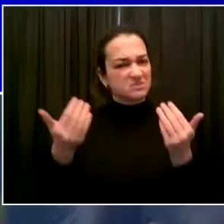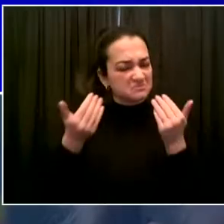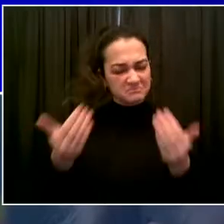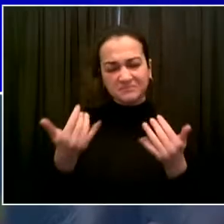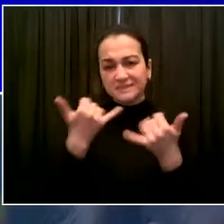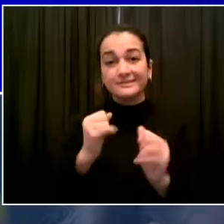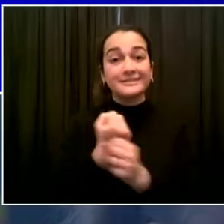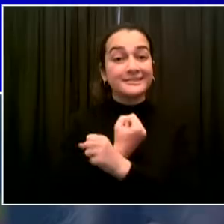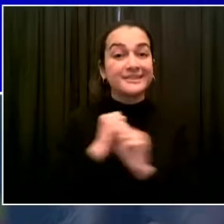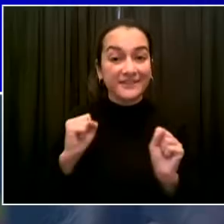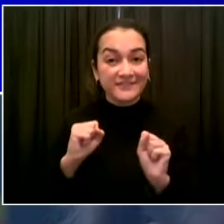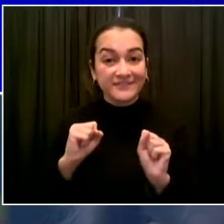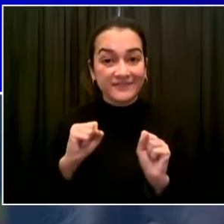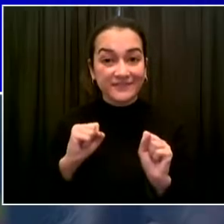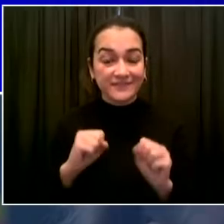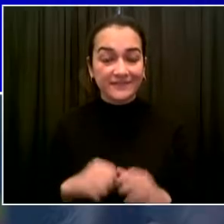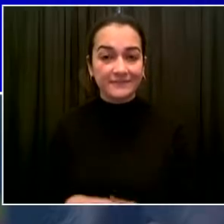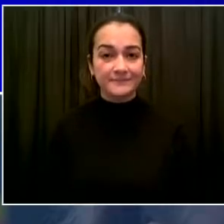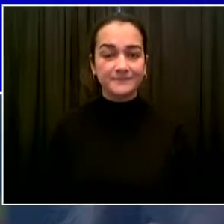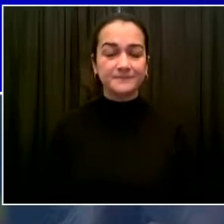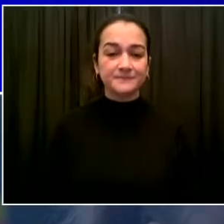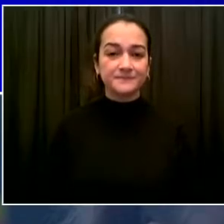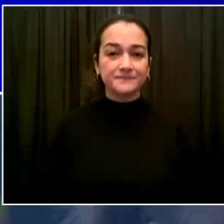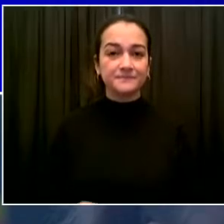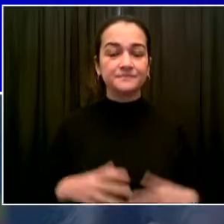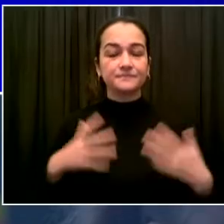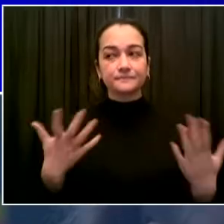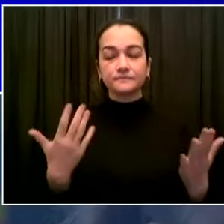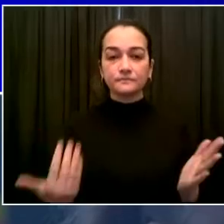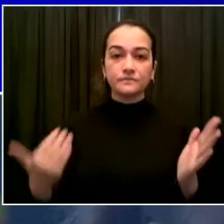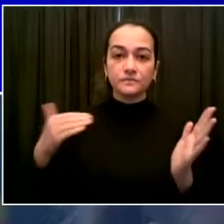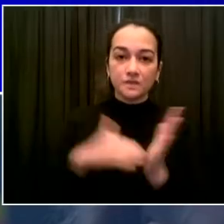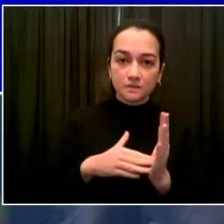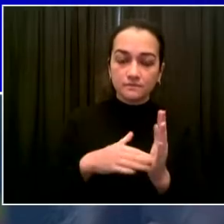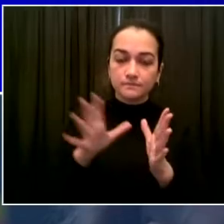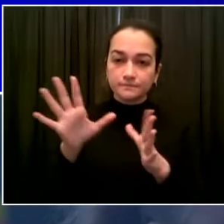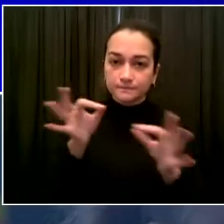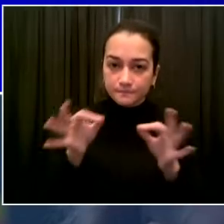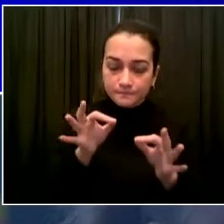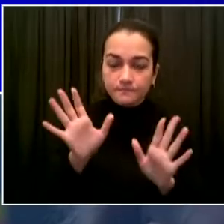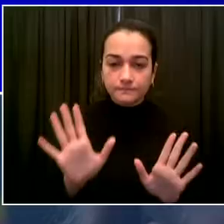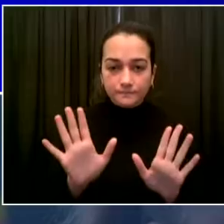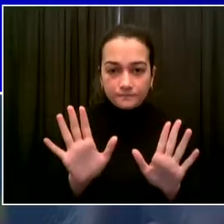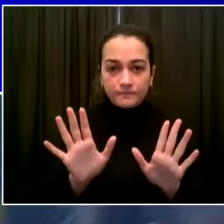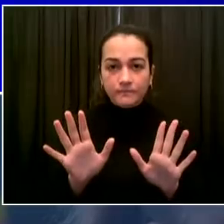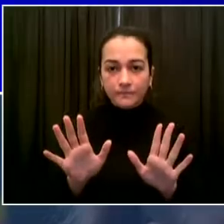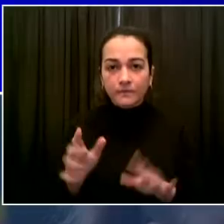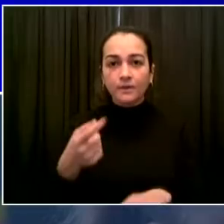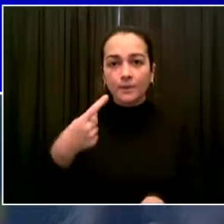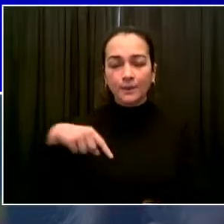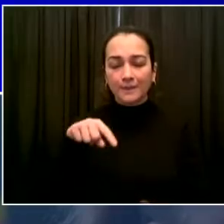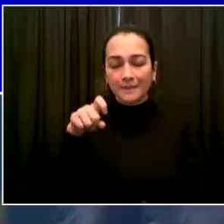ARPTICULARLY SAFE PLACES FOR KIDS TO BE AND OF THE FACT THAT WE HAVE PUT MANDATEOS N L AL THE ADULTS WHO WORK WITH KIDS AND MAKING SURE THE ADULTS ARE VACNACITED.